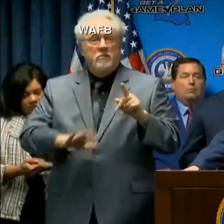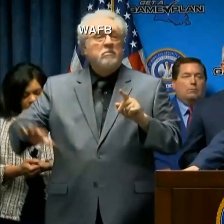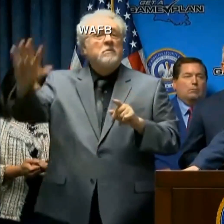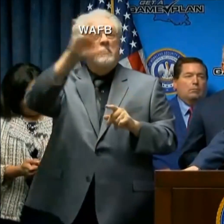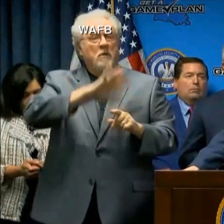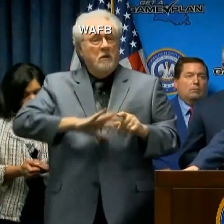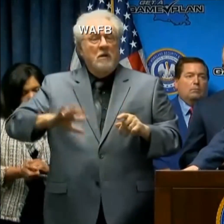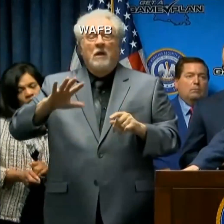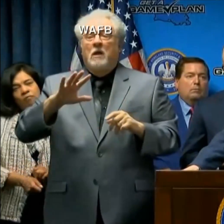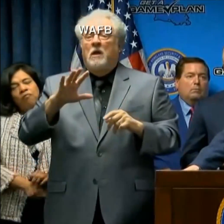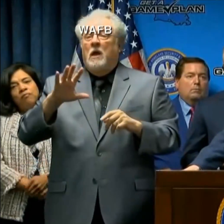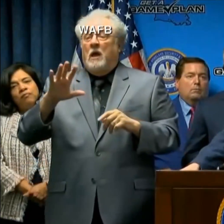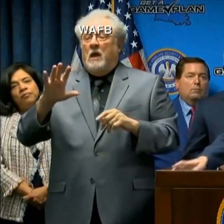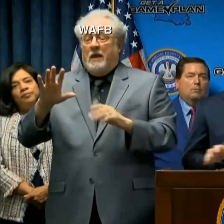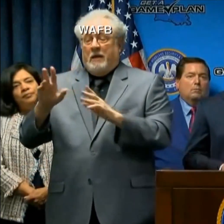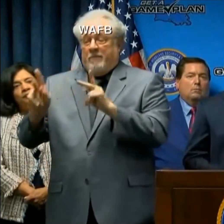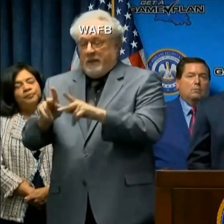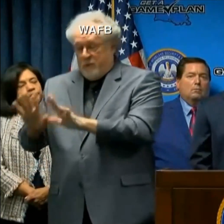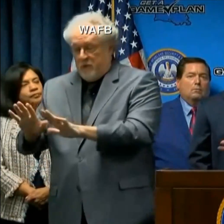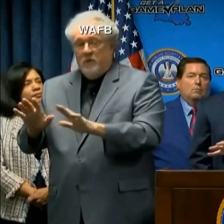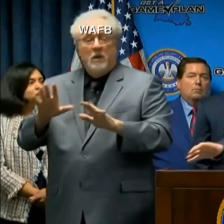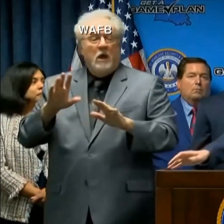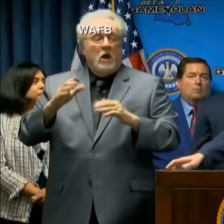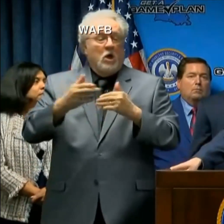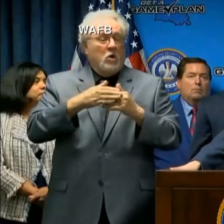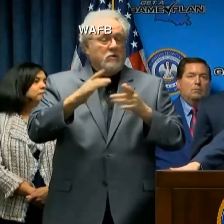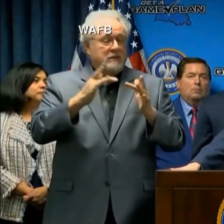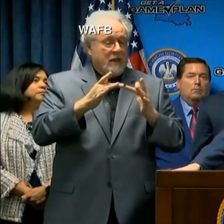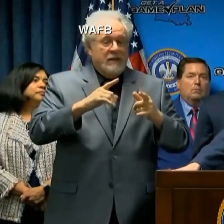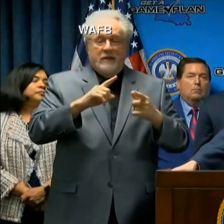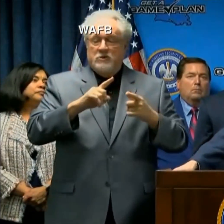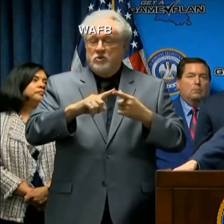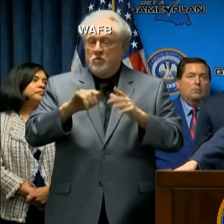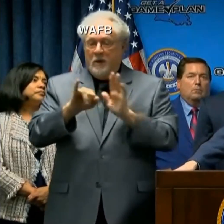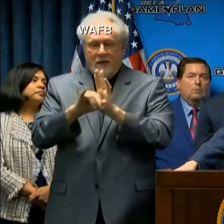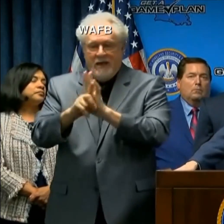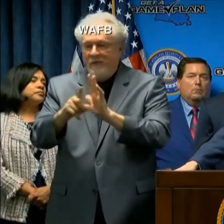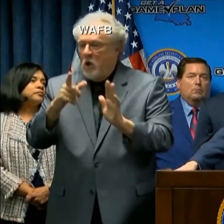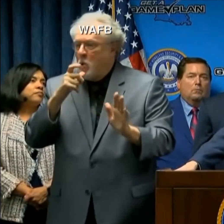and their close contacts to quickly identify individuals who could be at